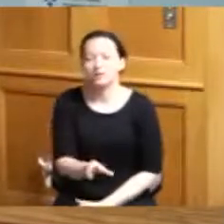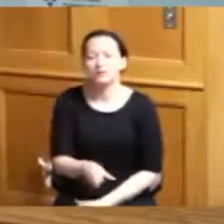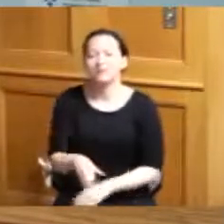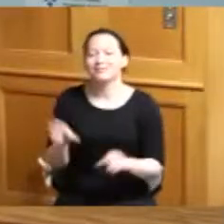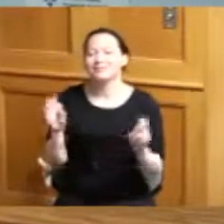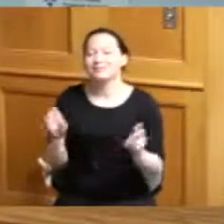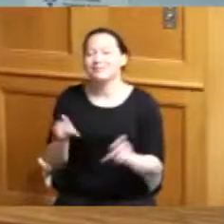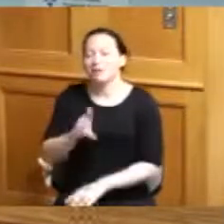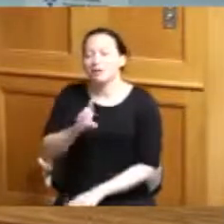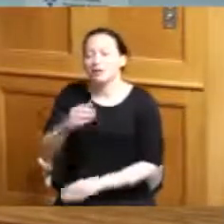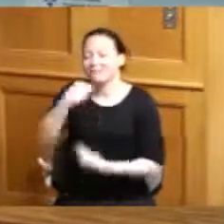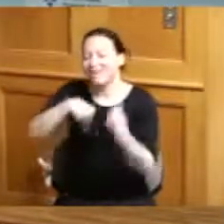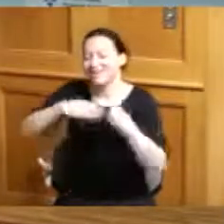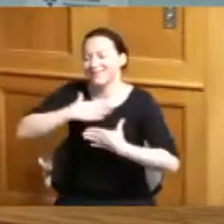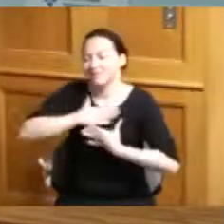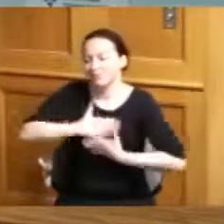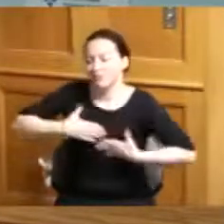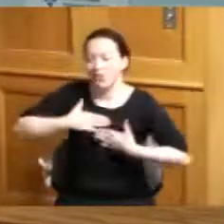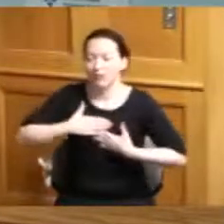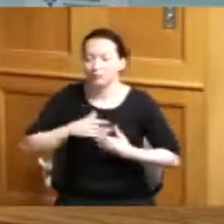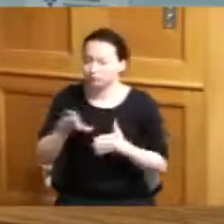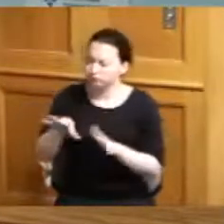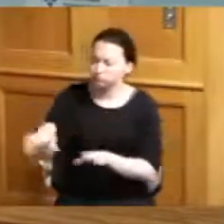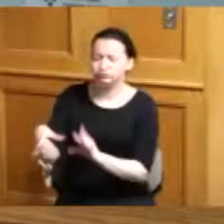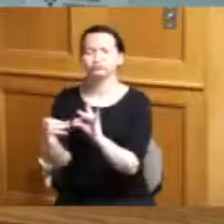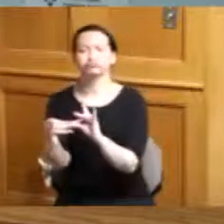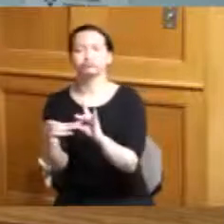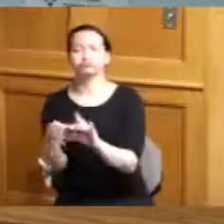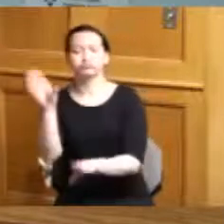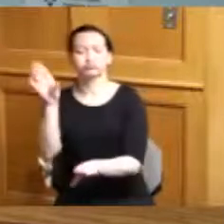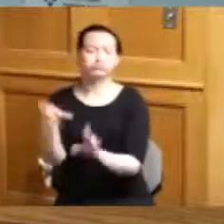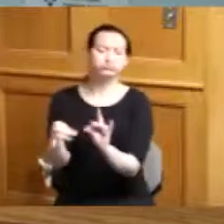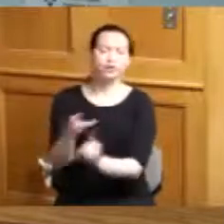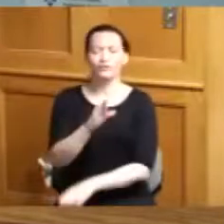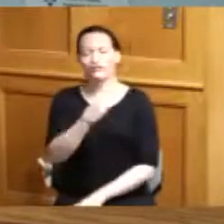is going it's going to Target it out when I go on in I'm talking about the food I'll tell you